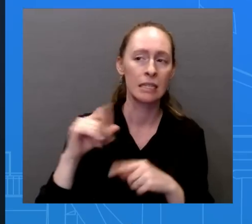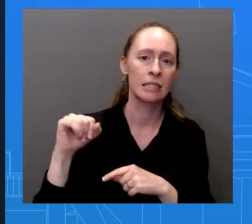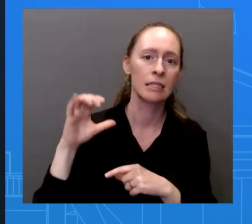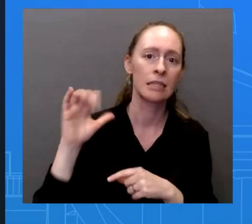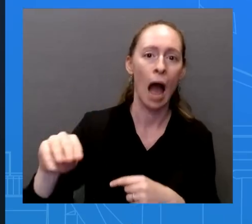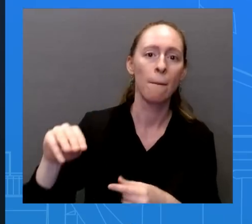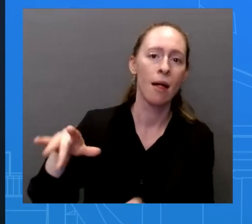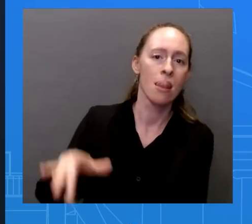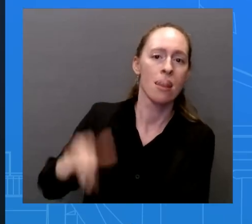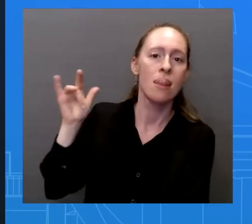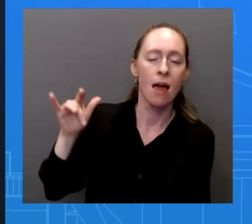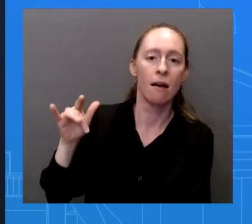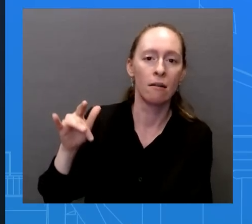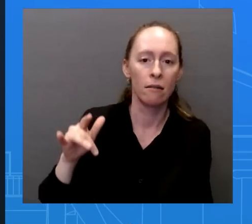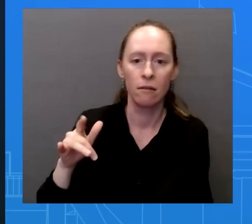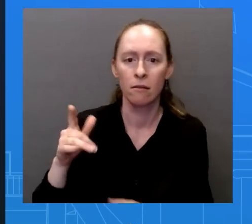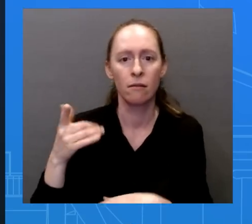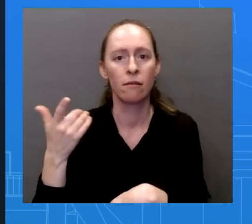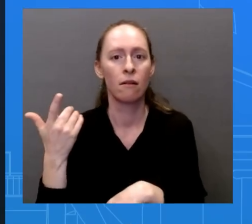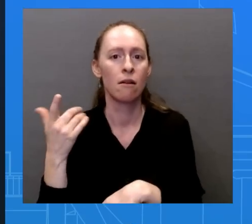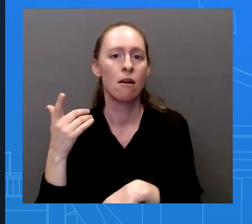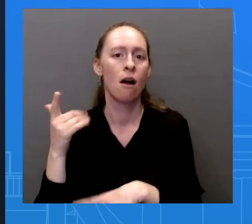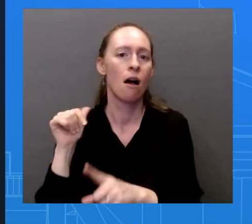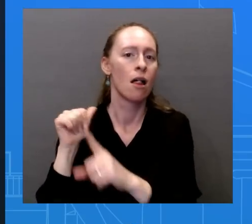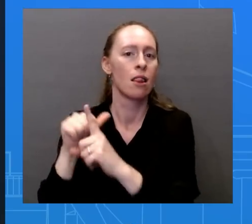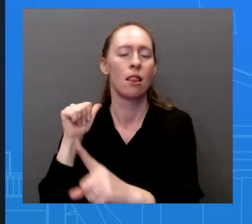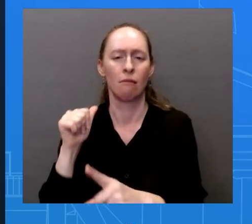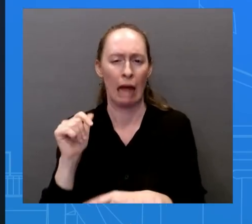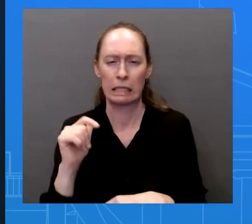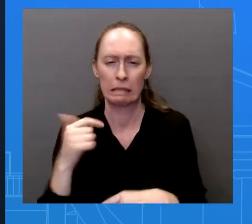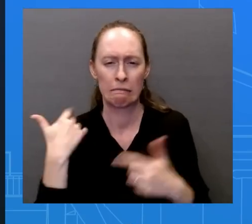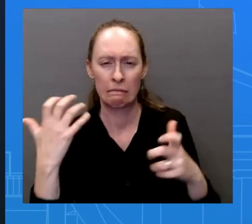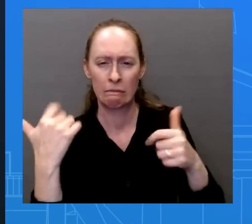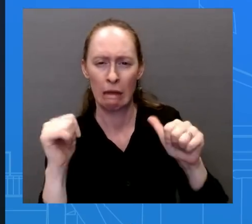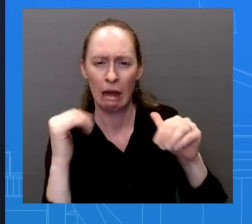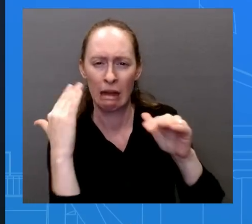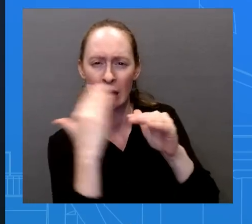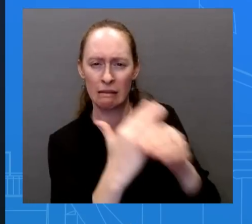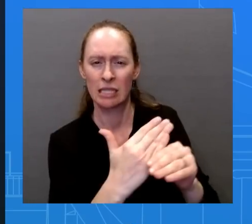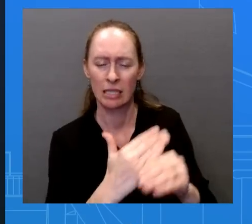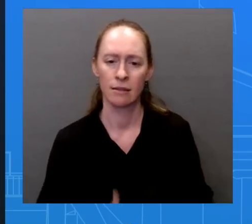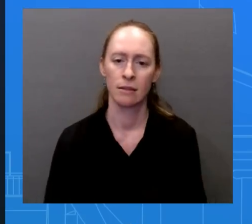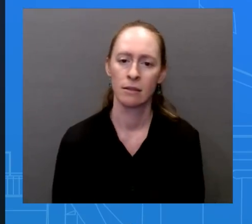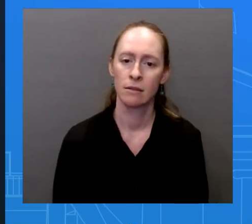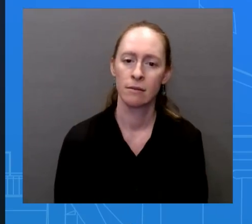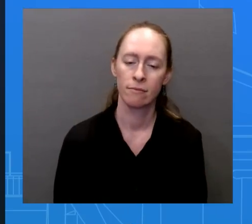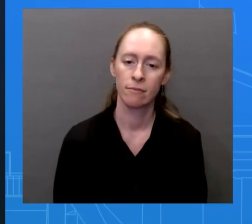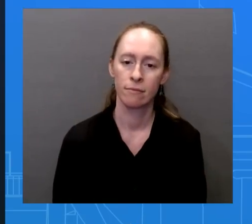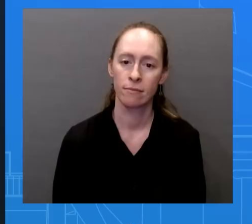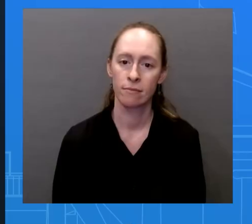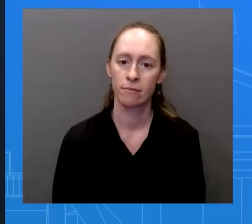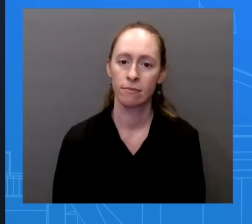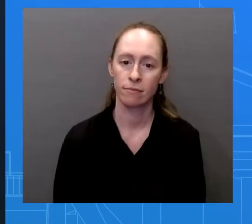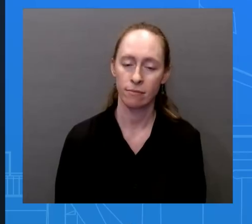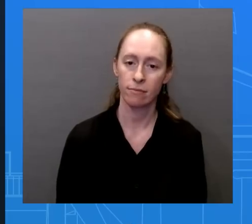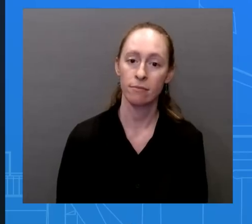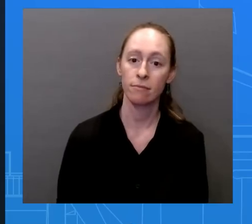This week, we're giving everyone a preview of what the form would look like, as you just laid out. And we know that a lot of you were curious